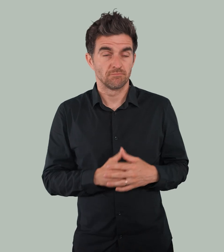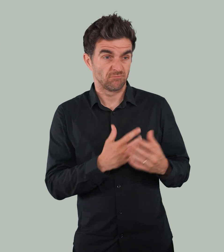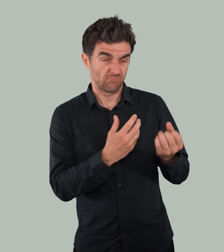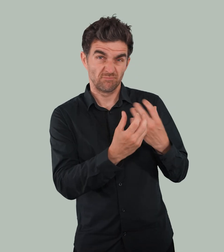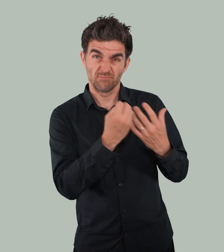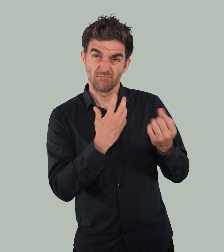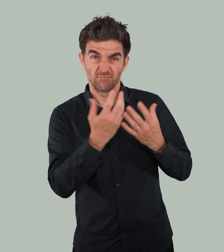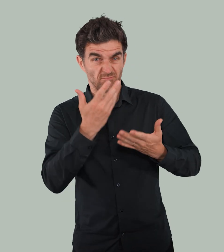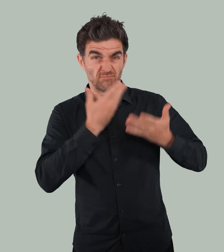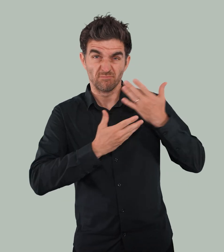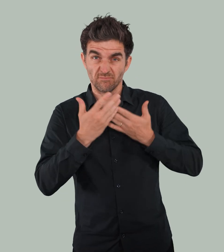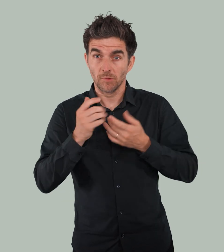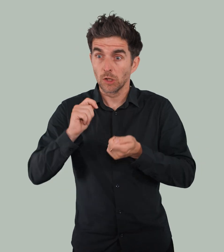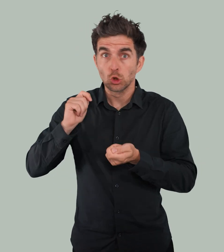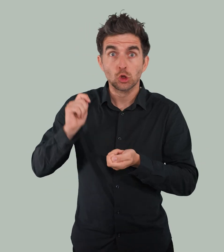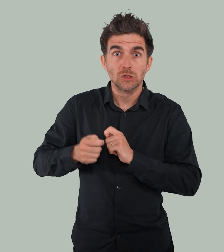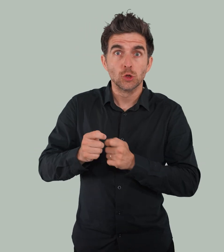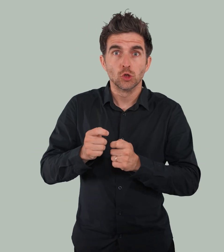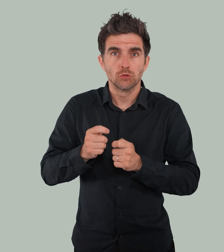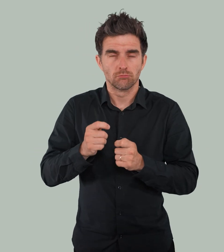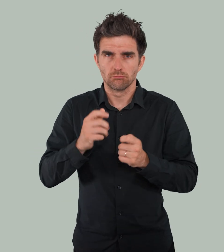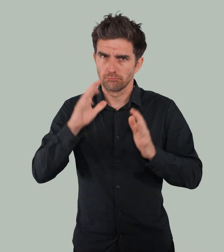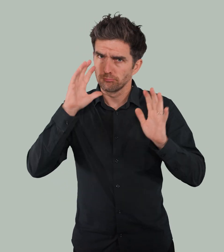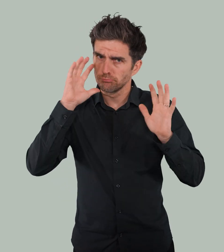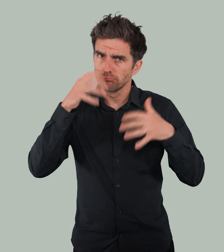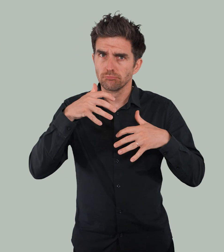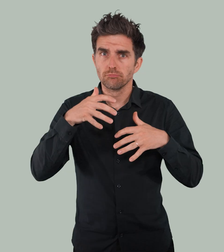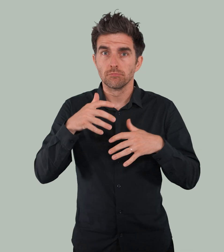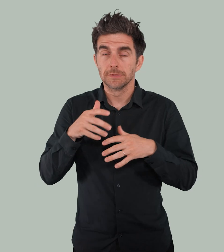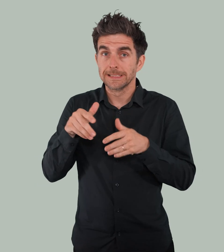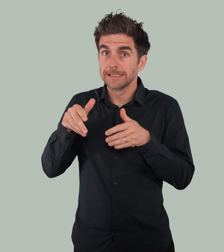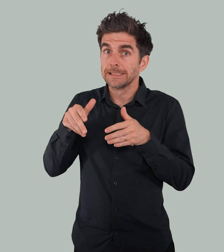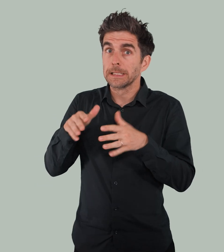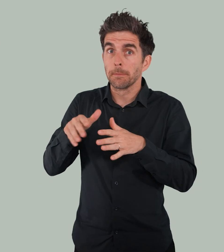Respondents describe these changes alongside concerns that the system is